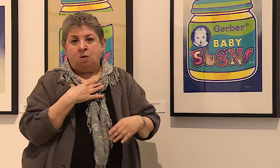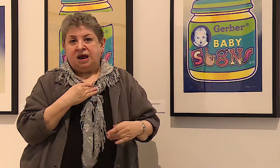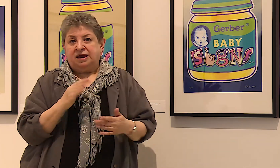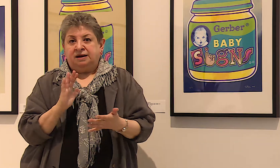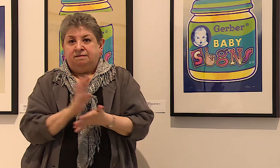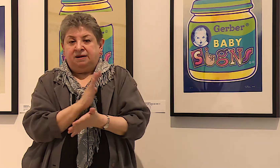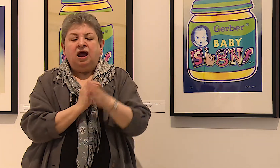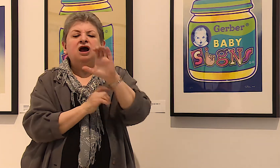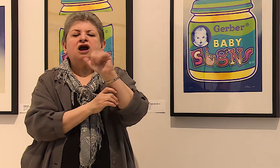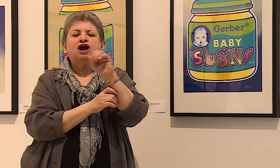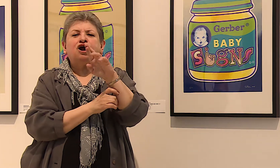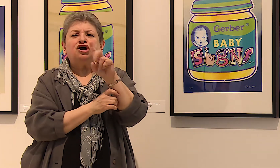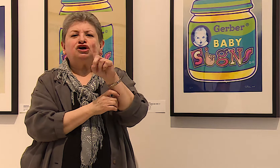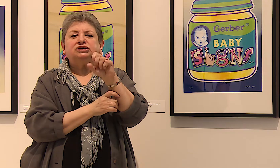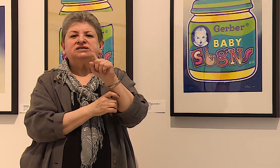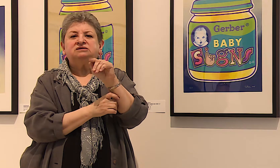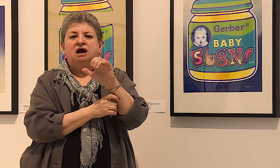That formed an outline.